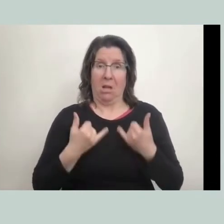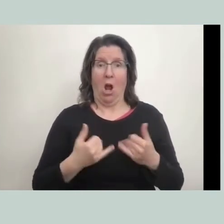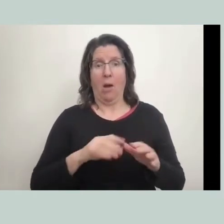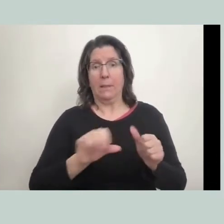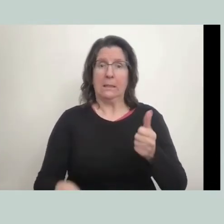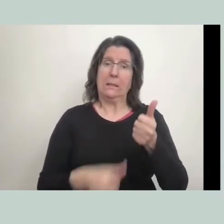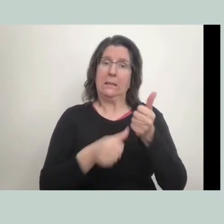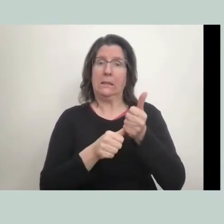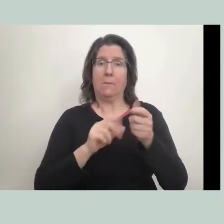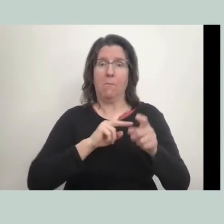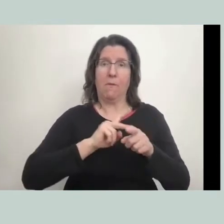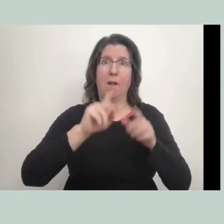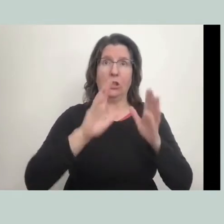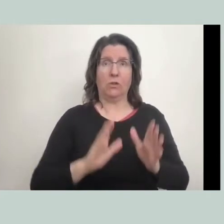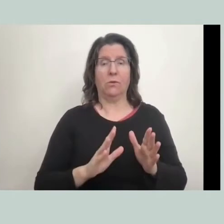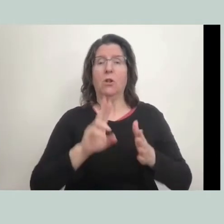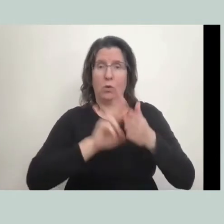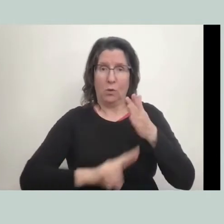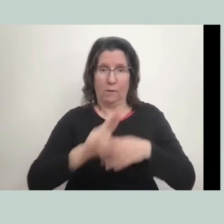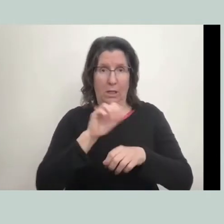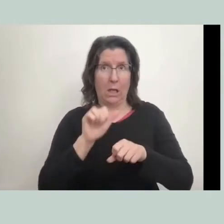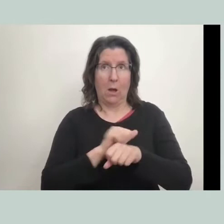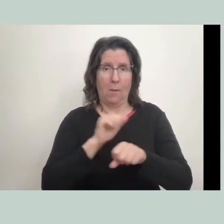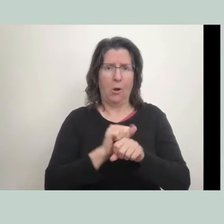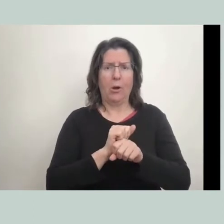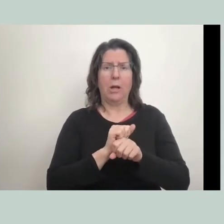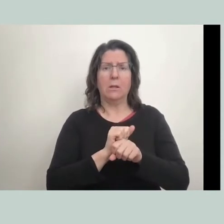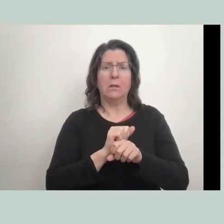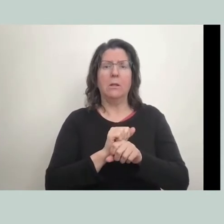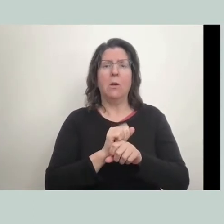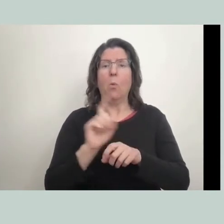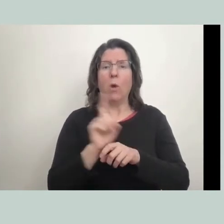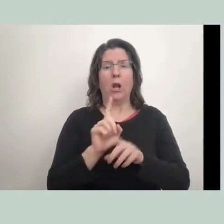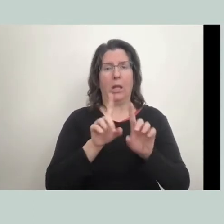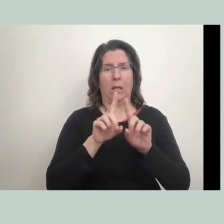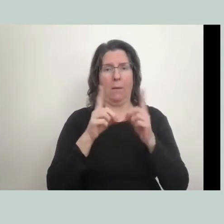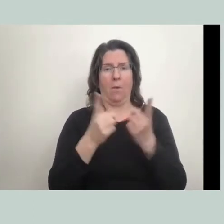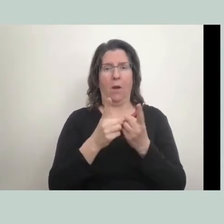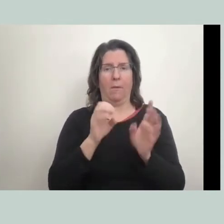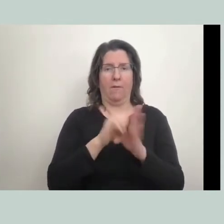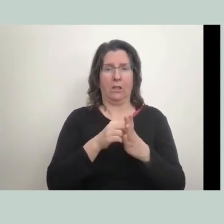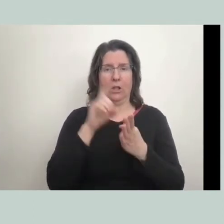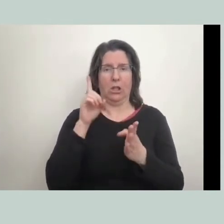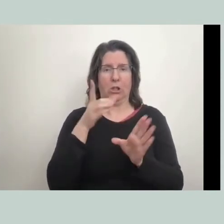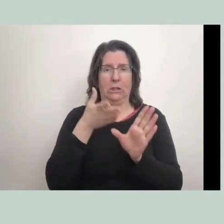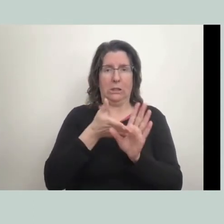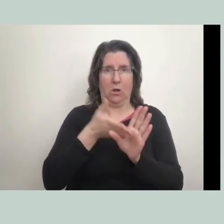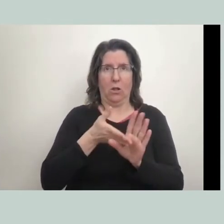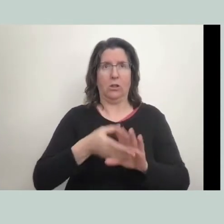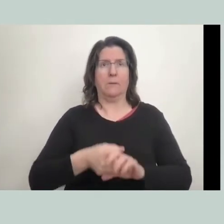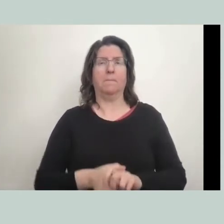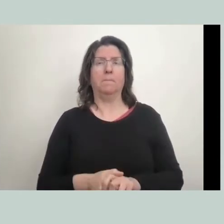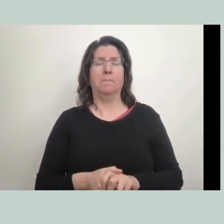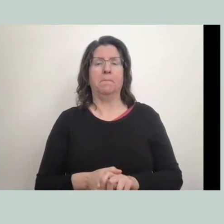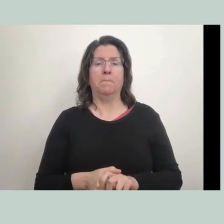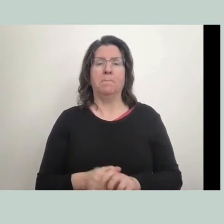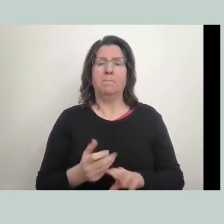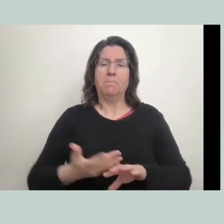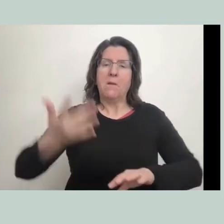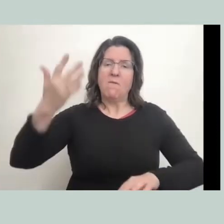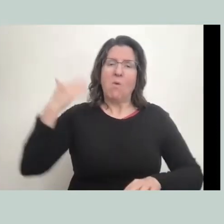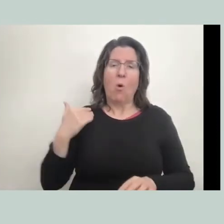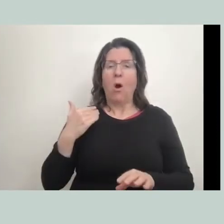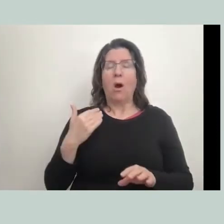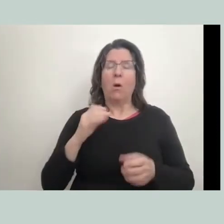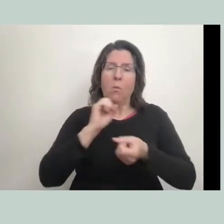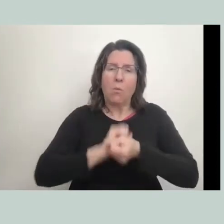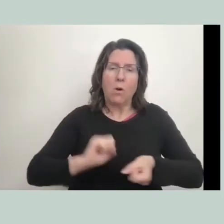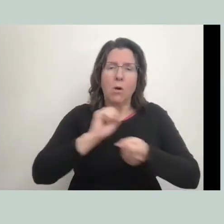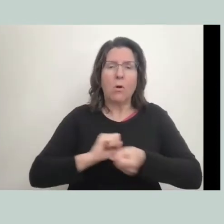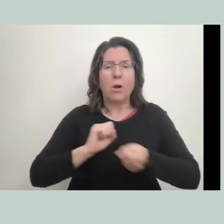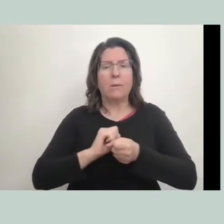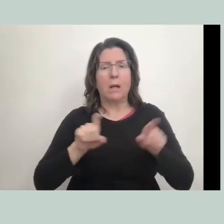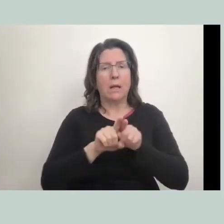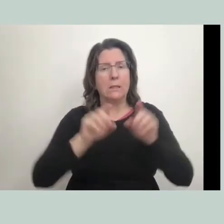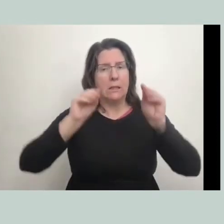I am an Assistant Professor at the University of Alberta in the Department of Educational Psychology.